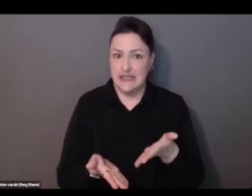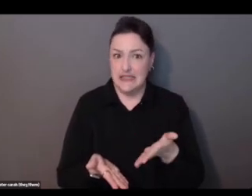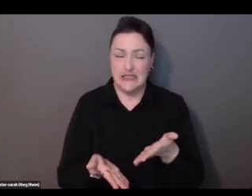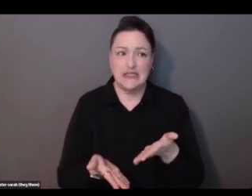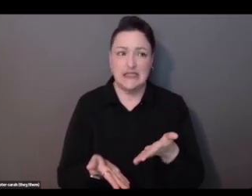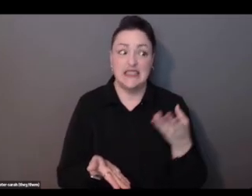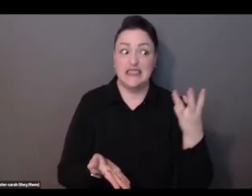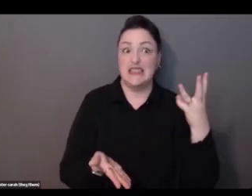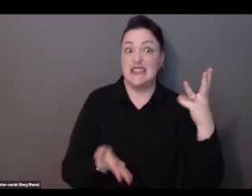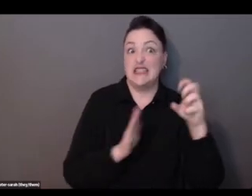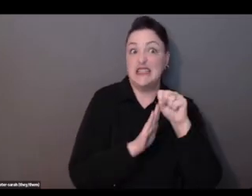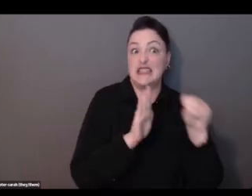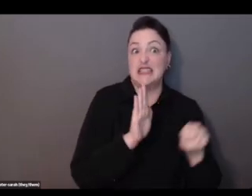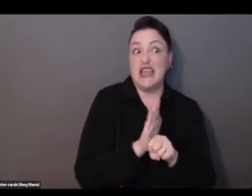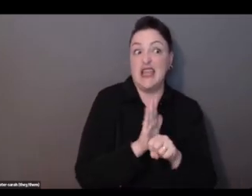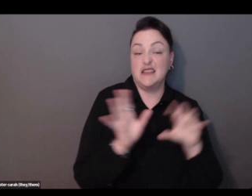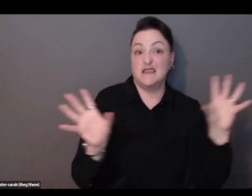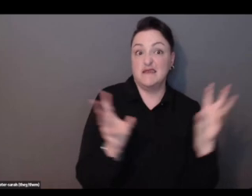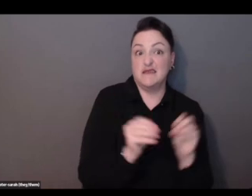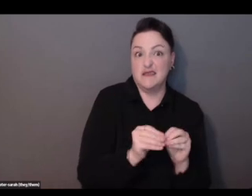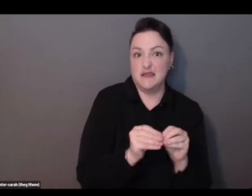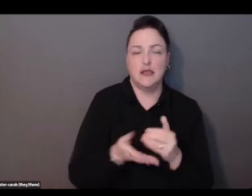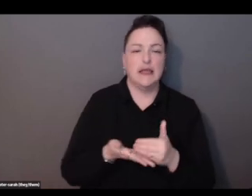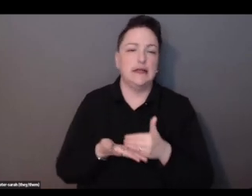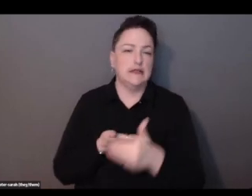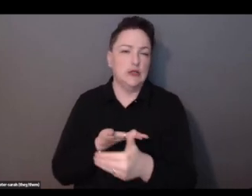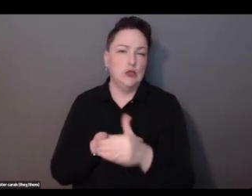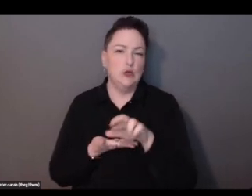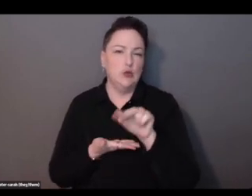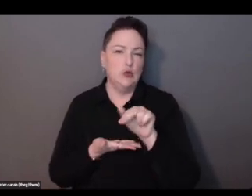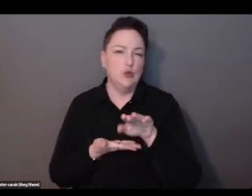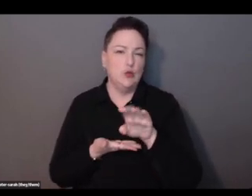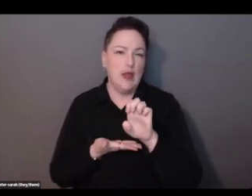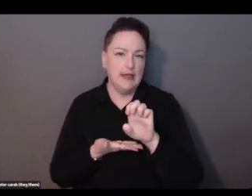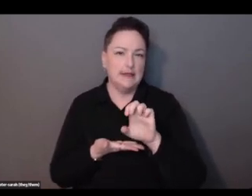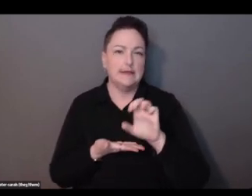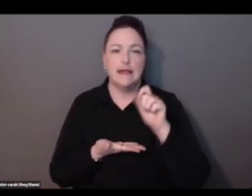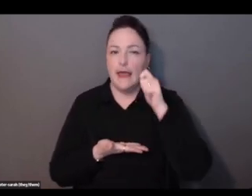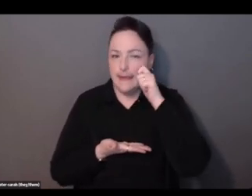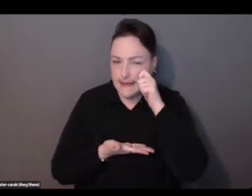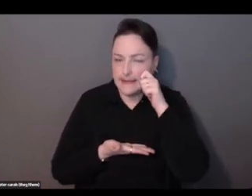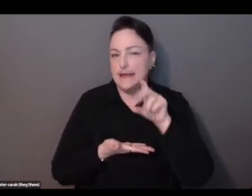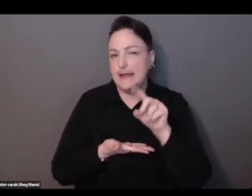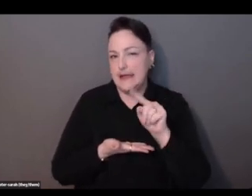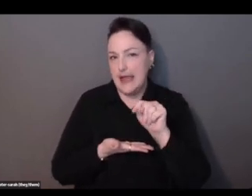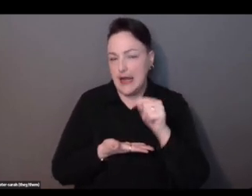race/ethnicity data for because they've been marked as high concern or unusable race/ethnicity